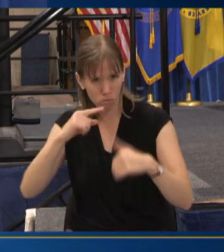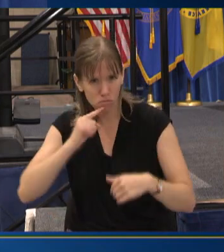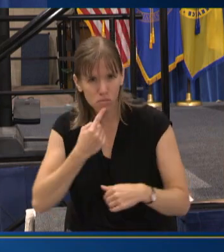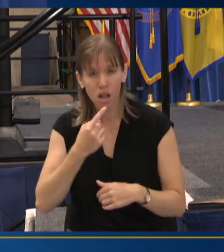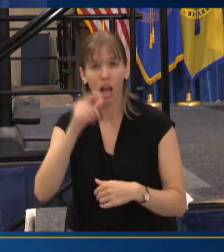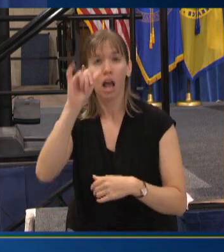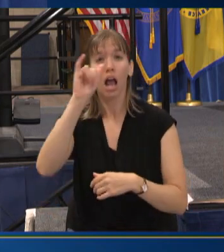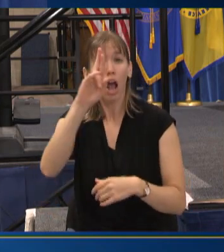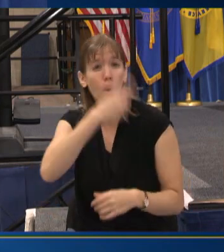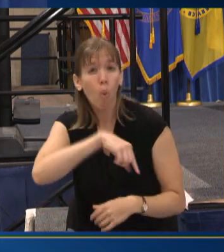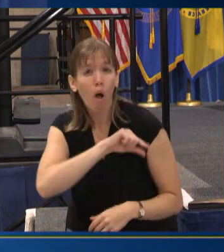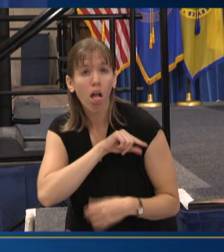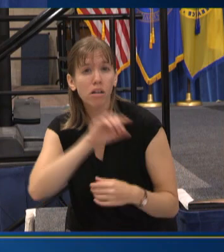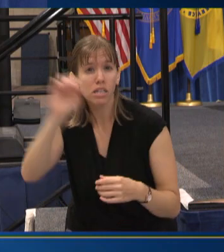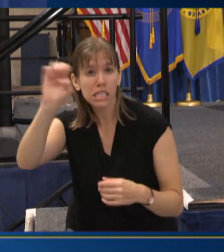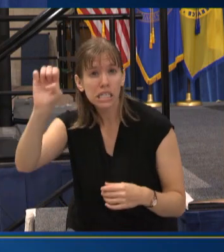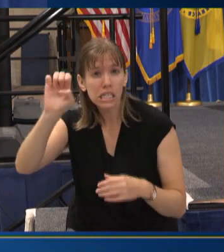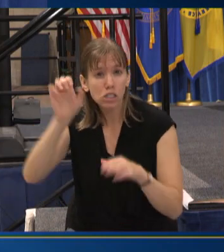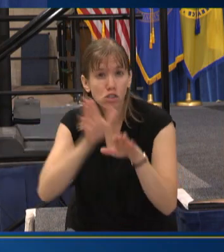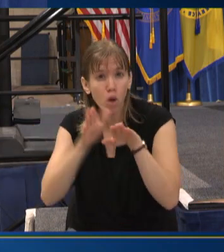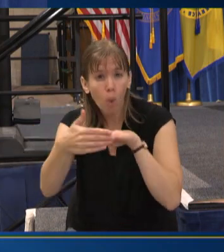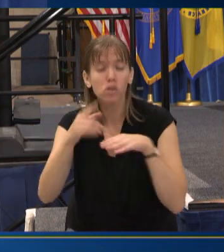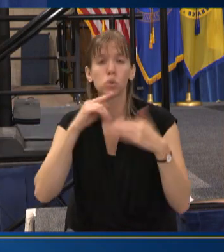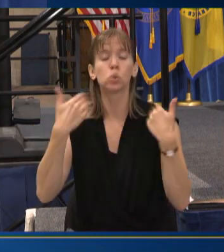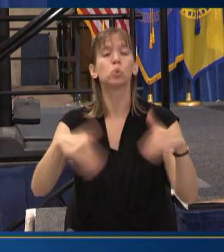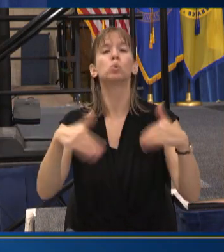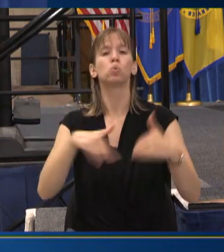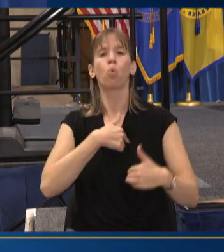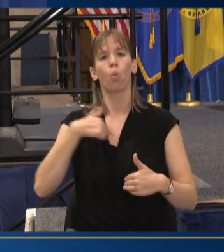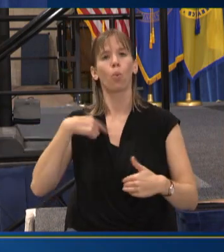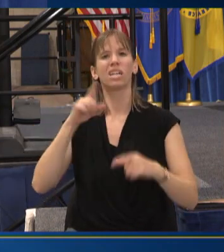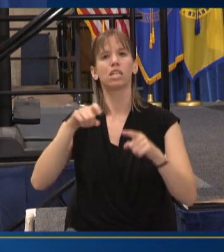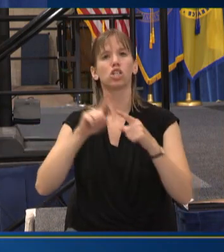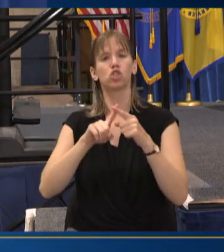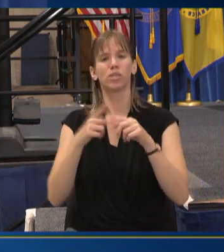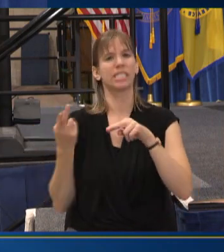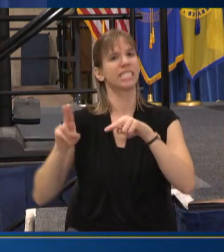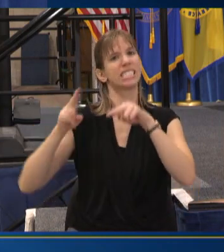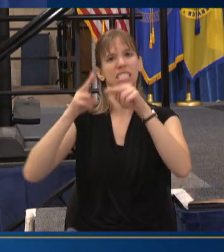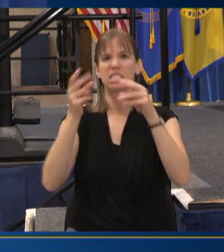To understand that, we need to accelerate our efforts. Accelerate our efforts.